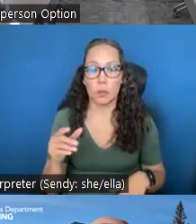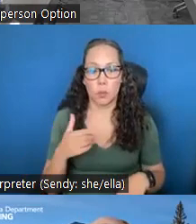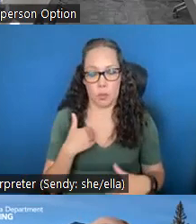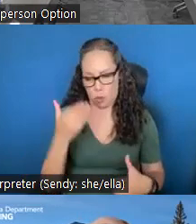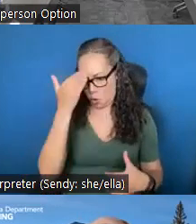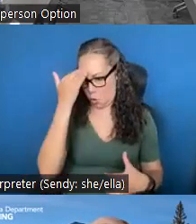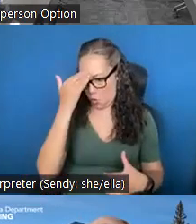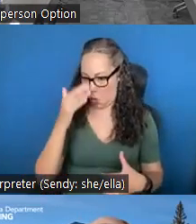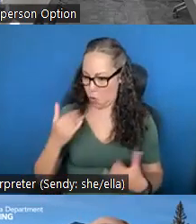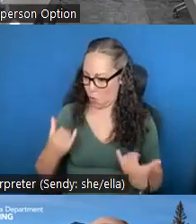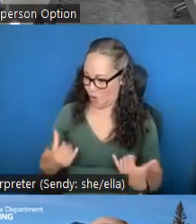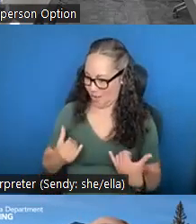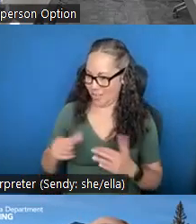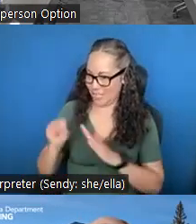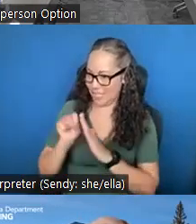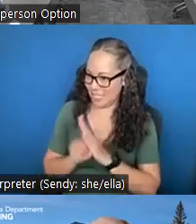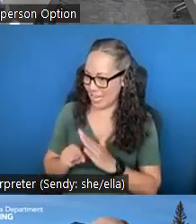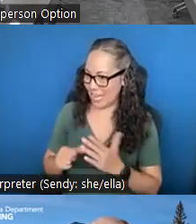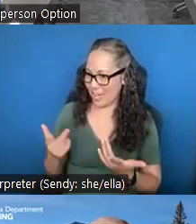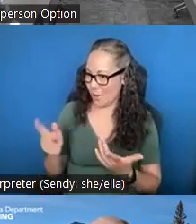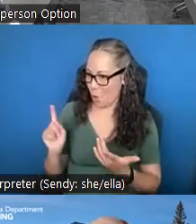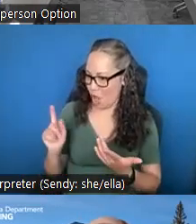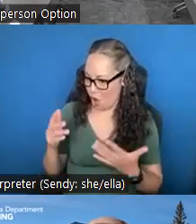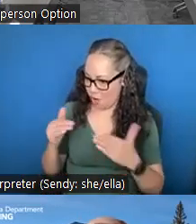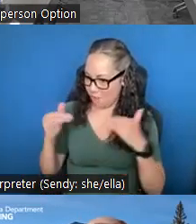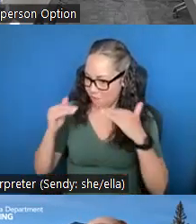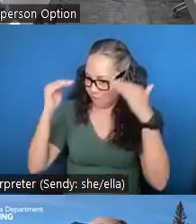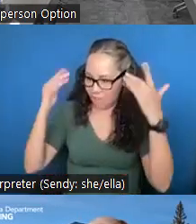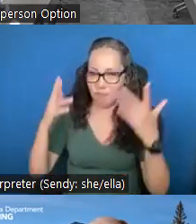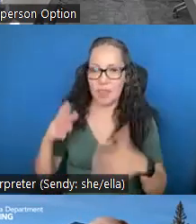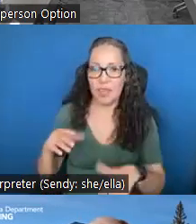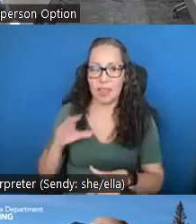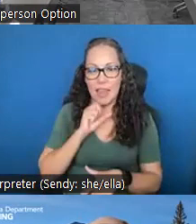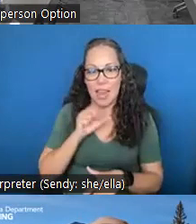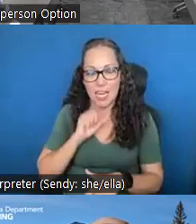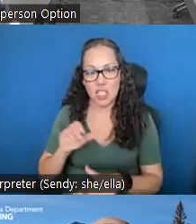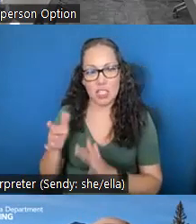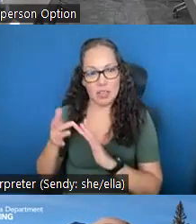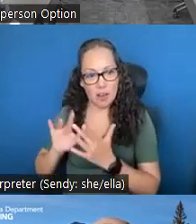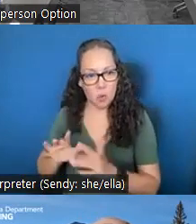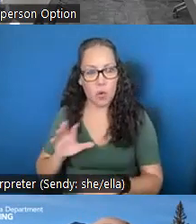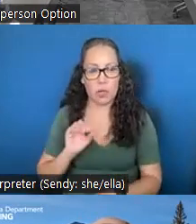the current state of the California aging Network the steering committee has developed traits for a